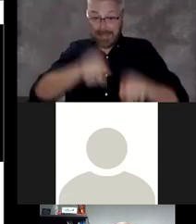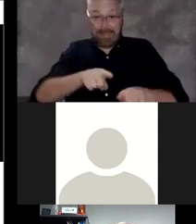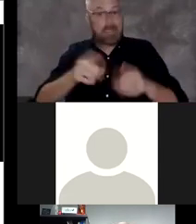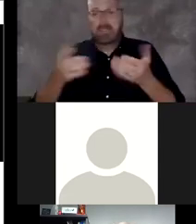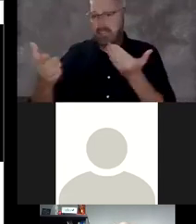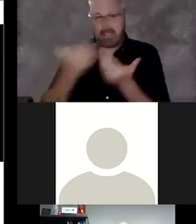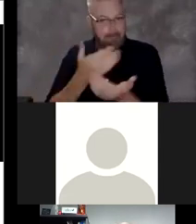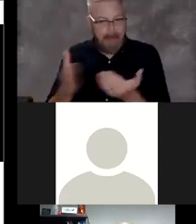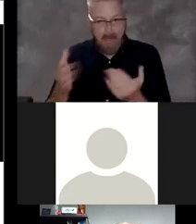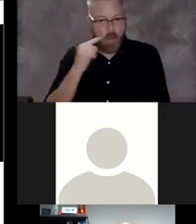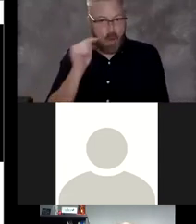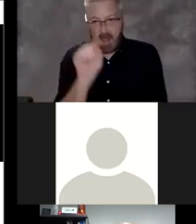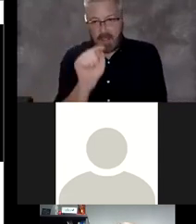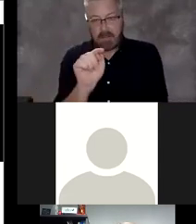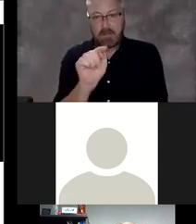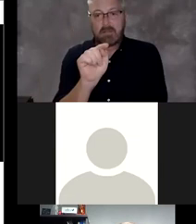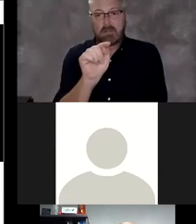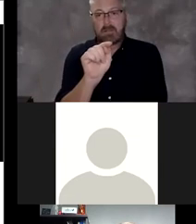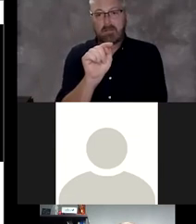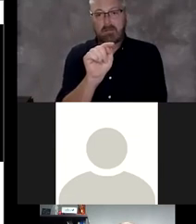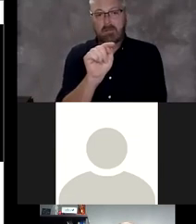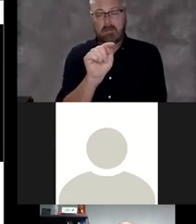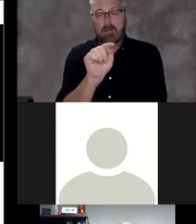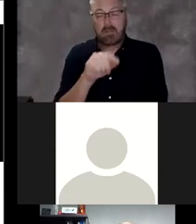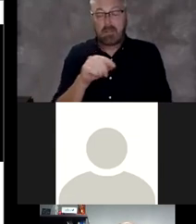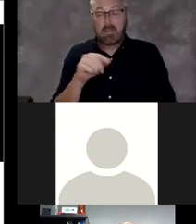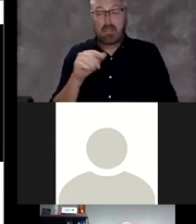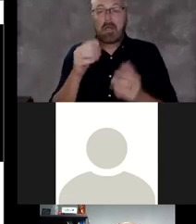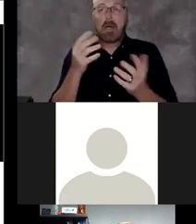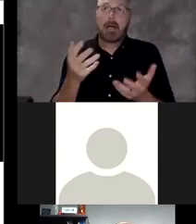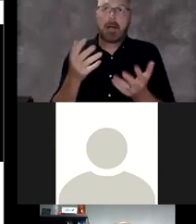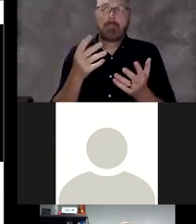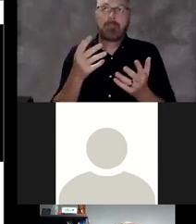CASE. IT NEEDS TO HAVE THE PURPOSE OF